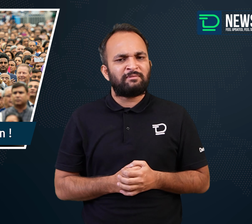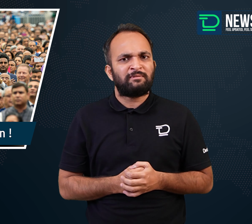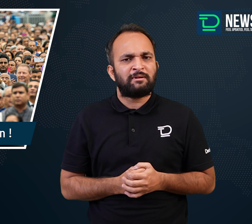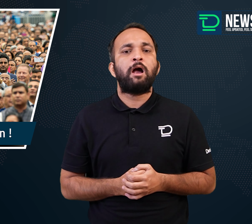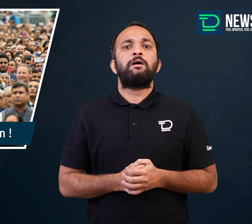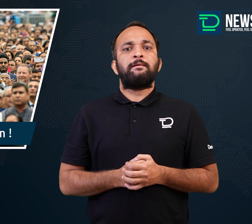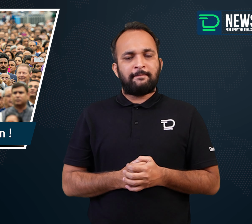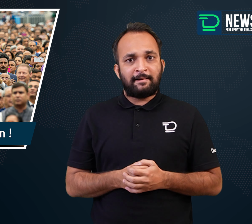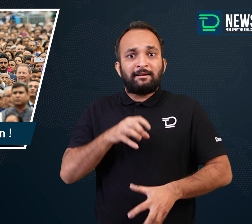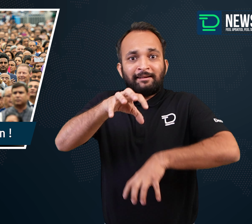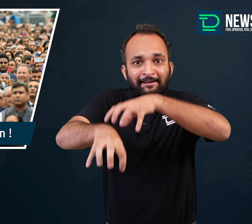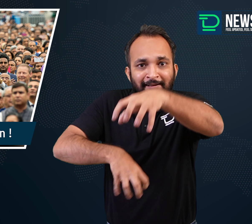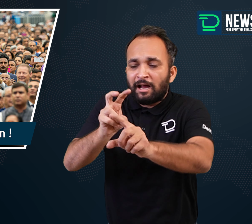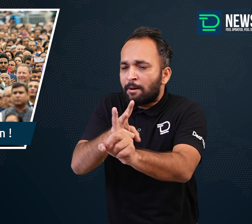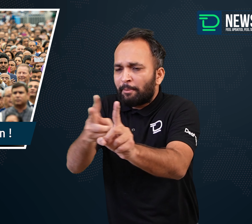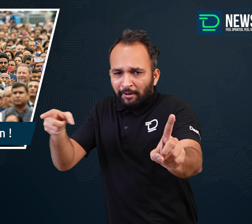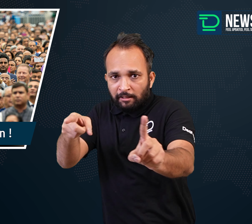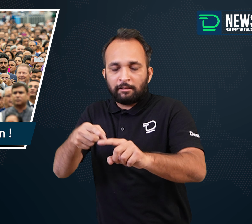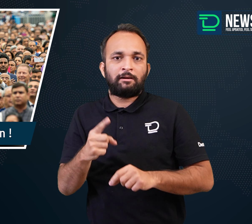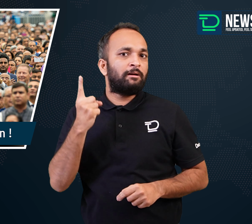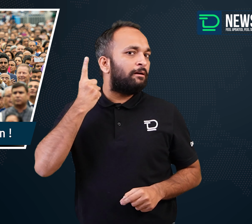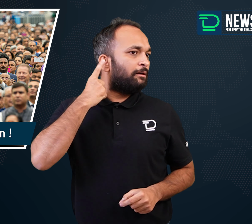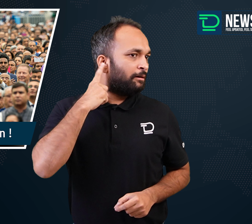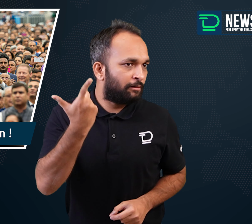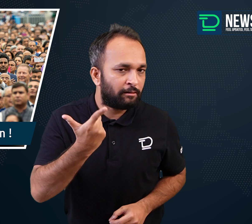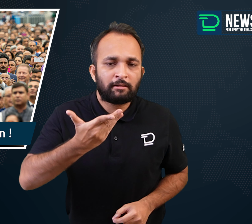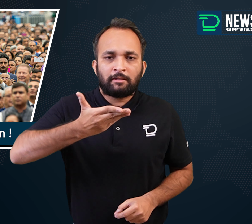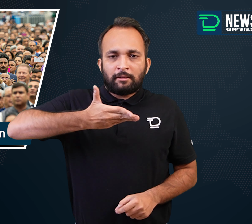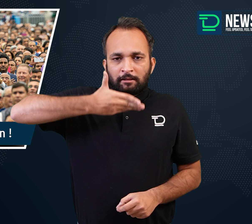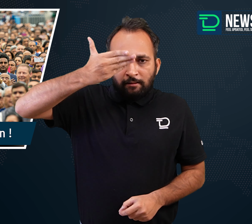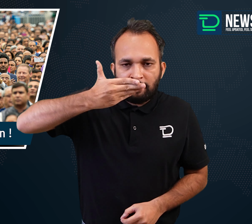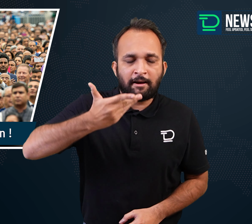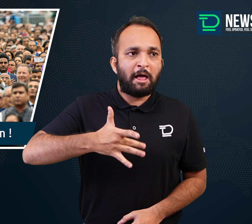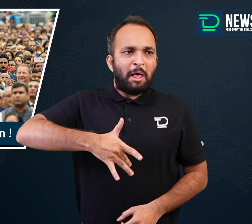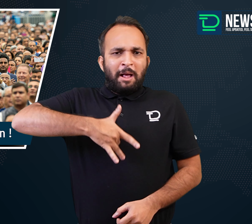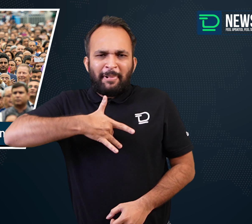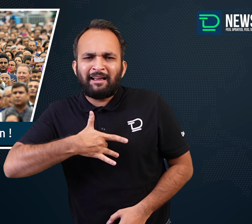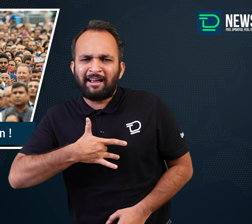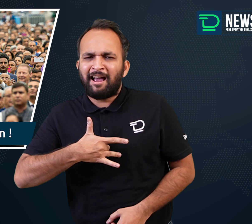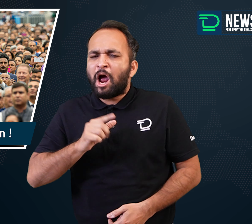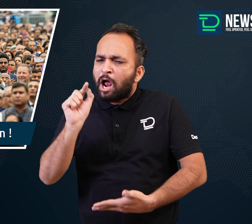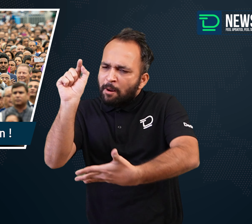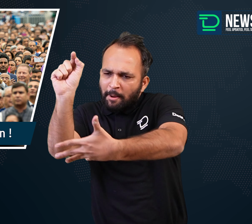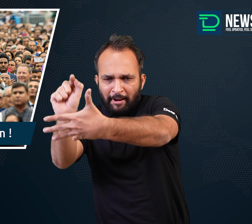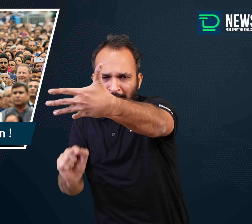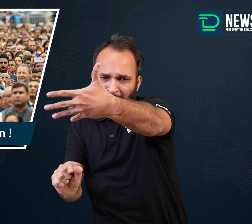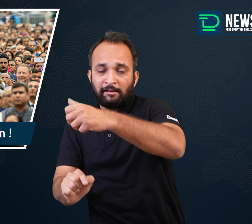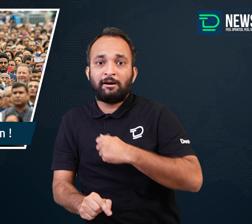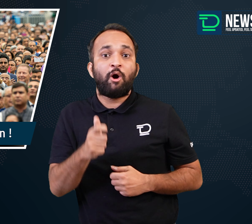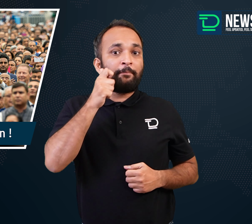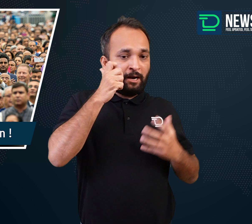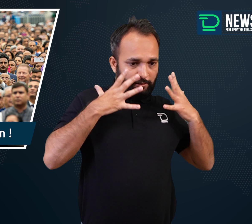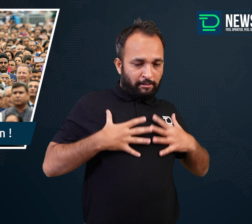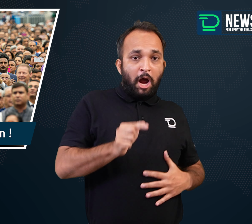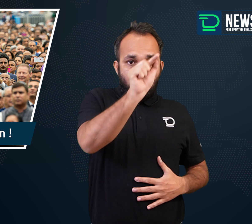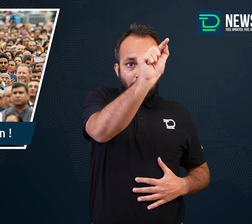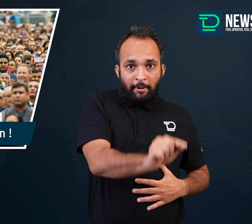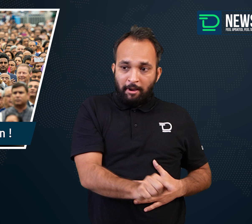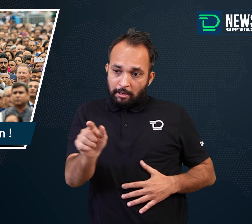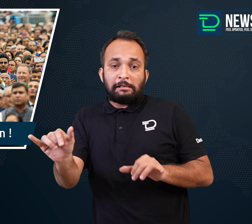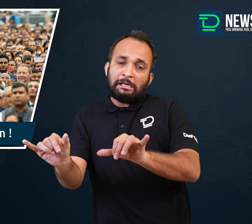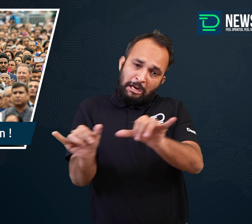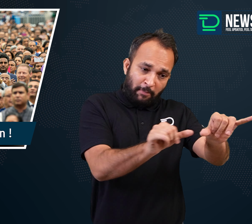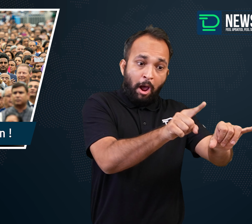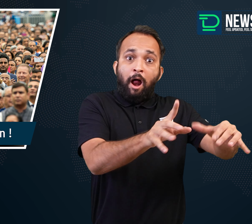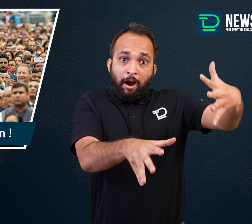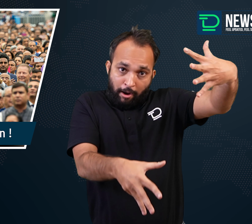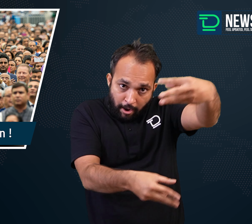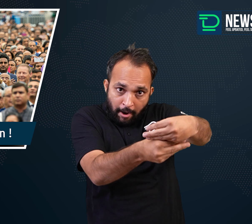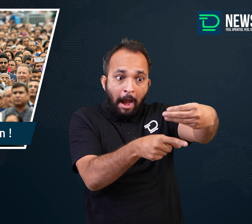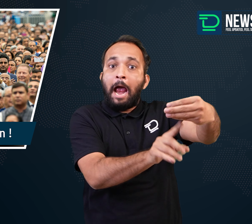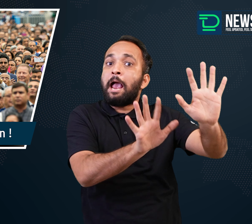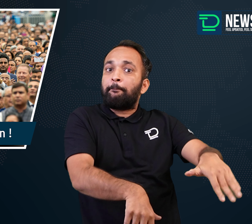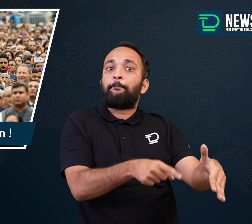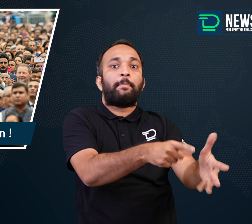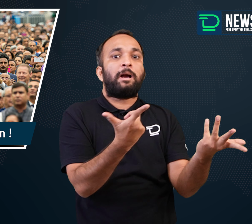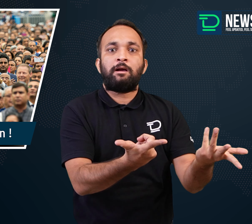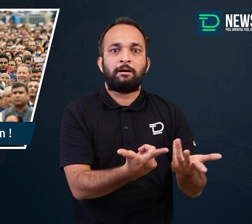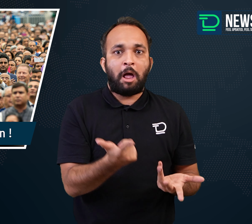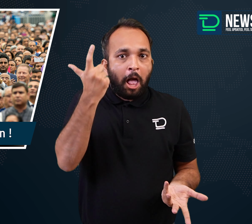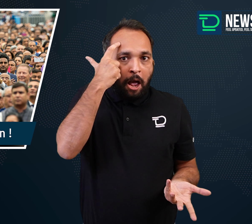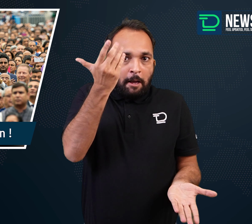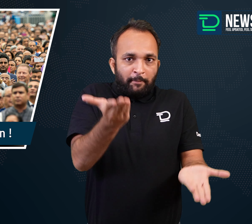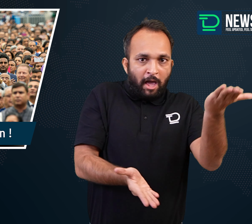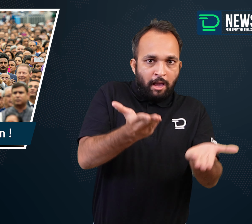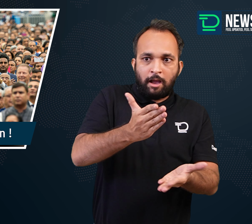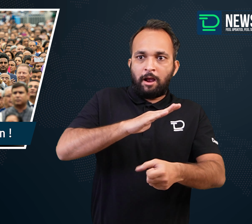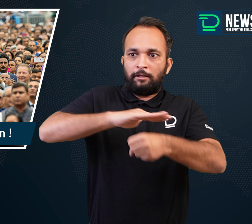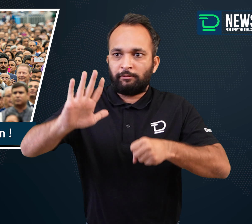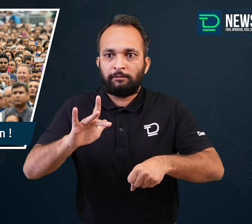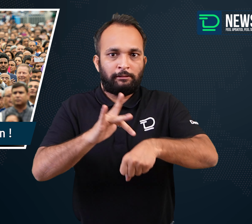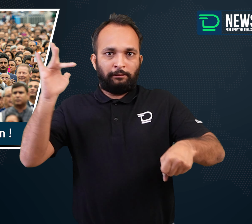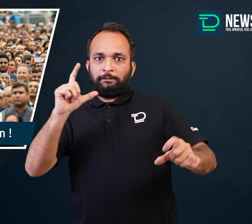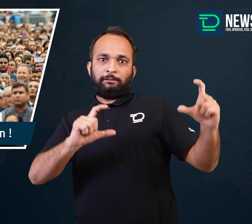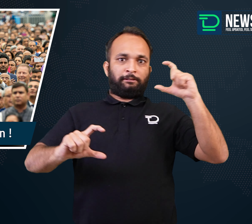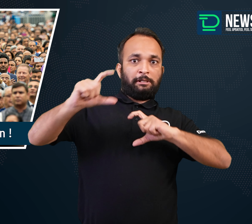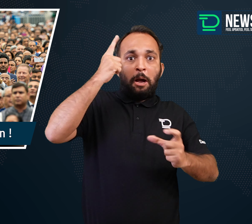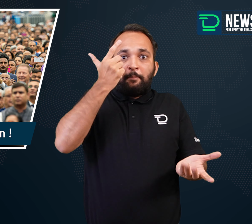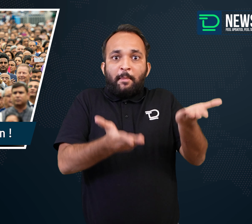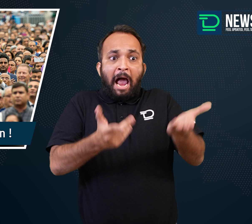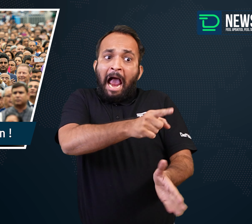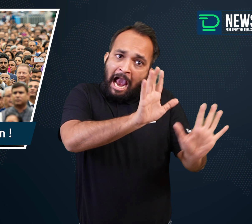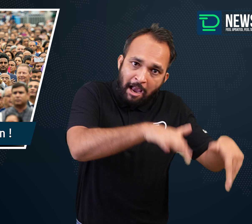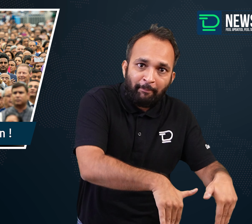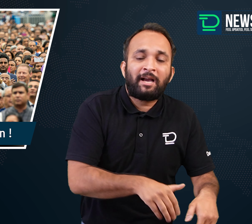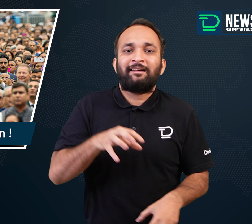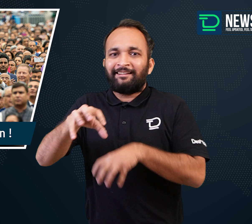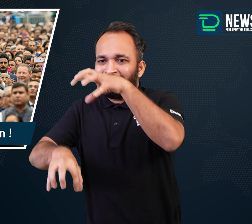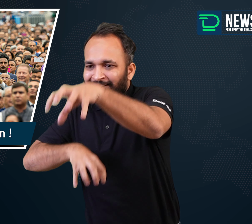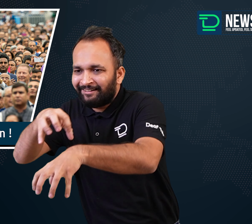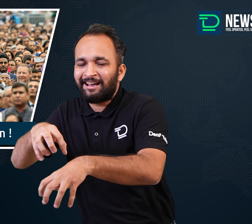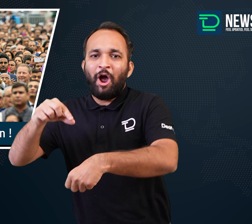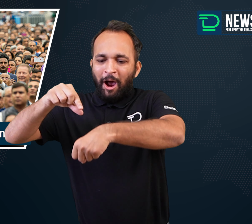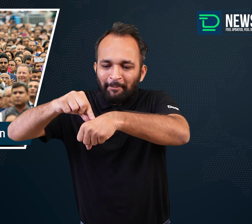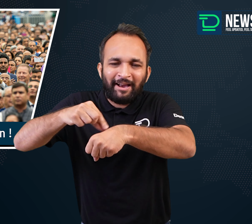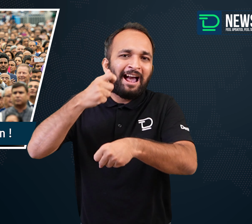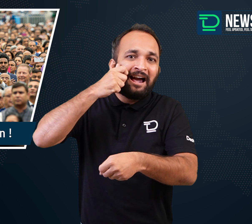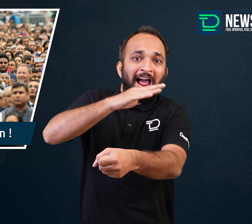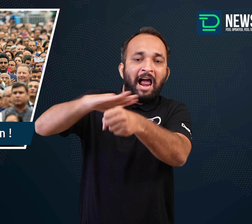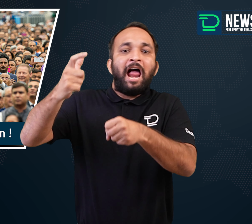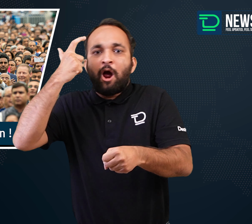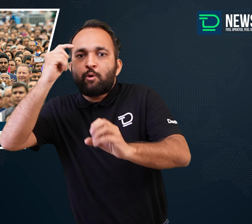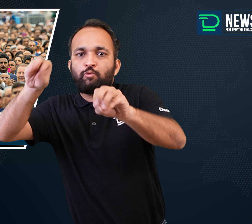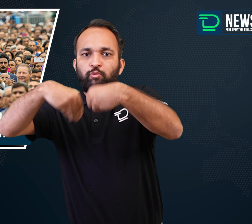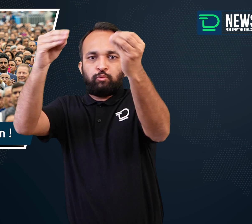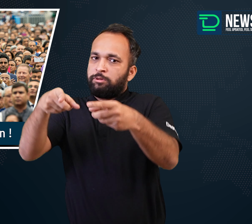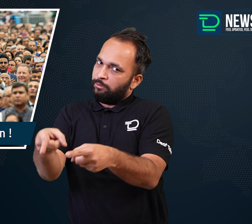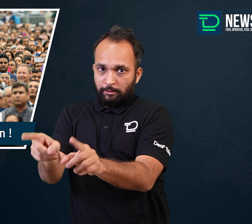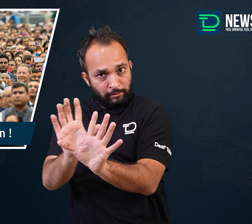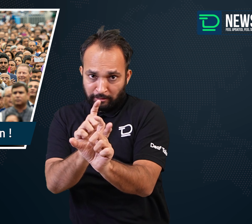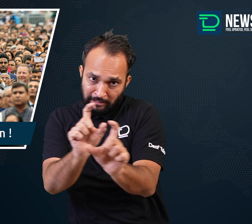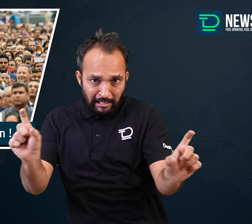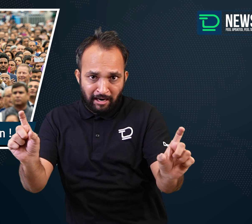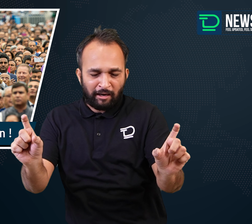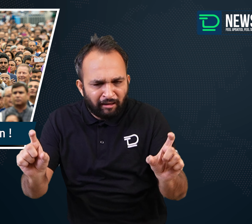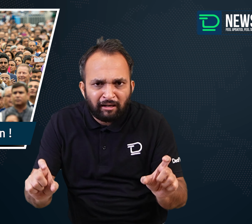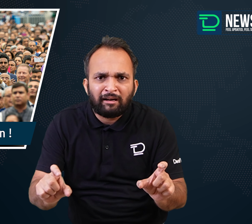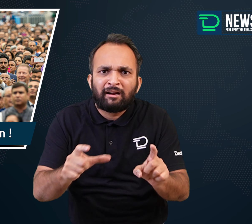Because animals don't have sixth sense.